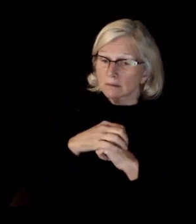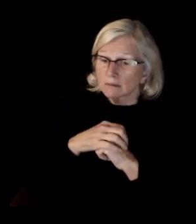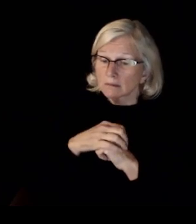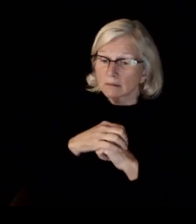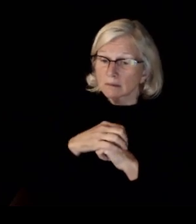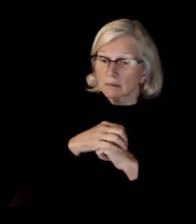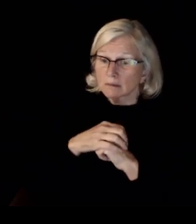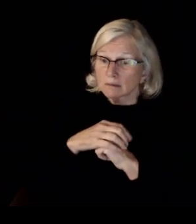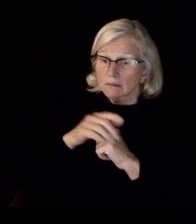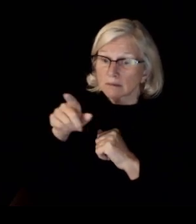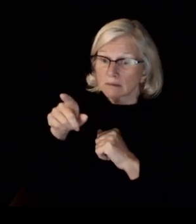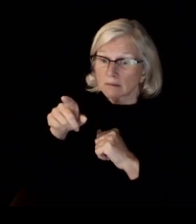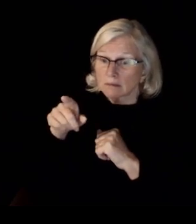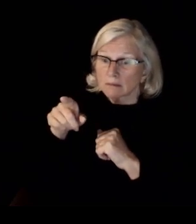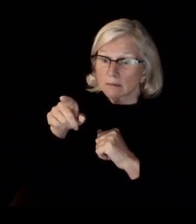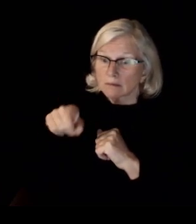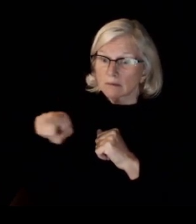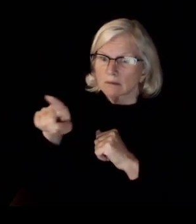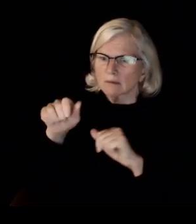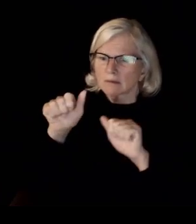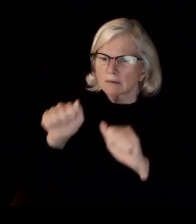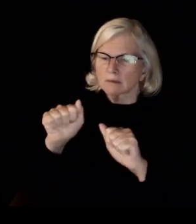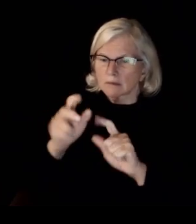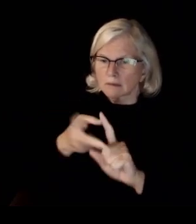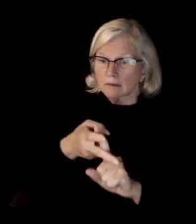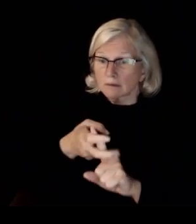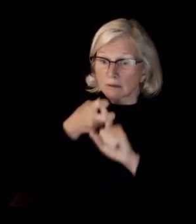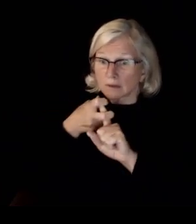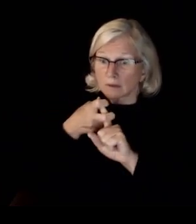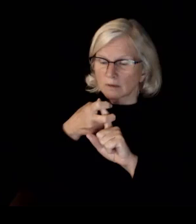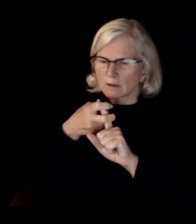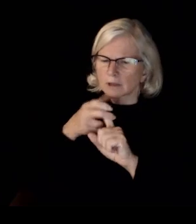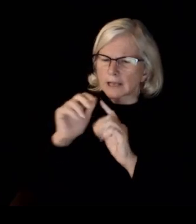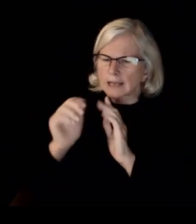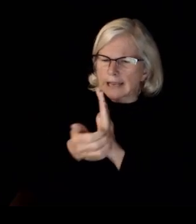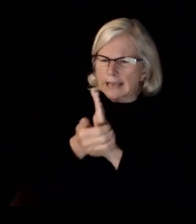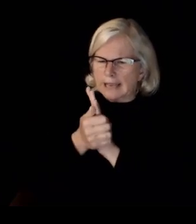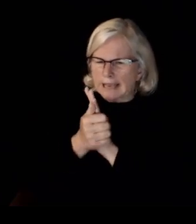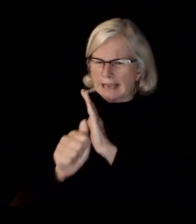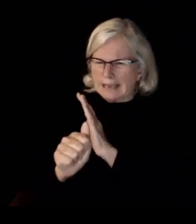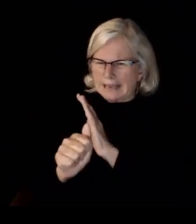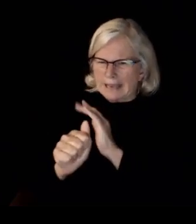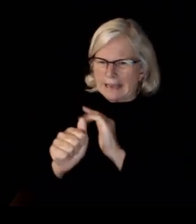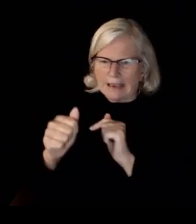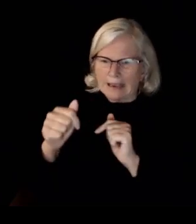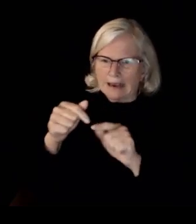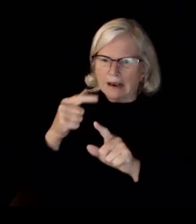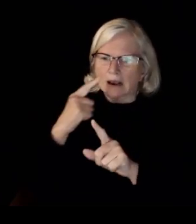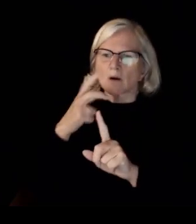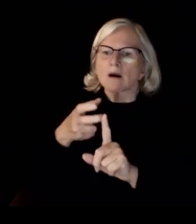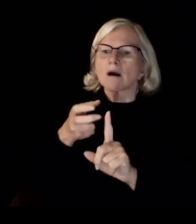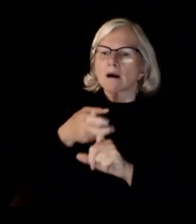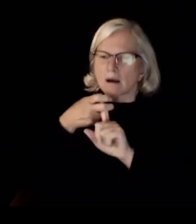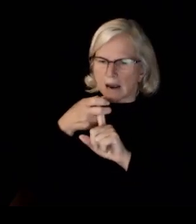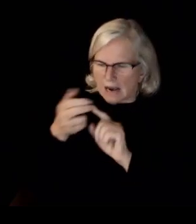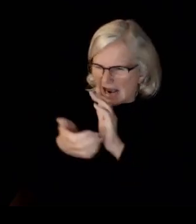matter experts to give us feedback on specific kinds of data or questions that we were interested